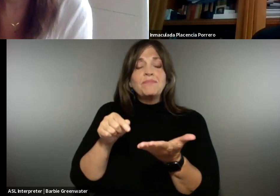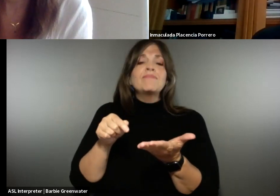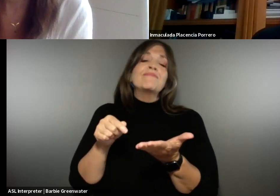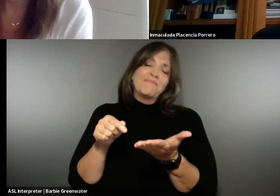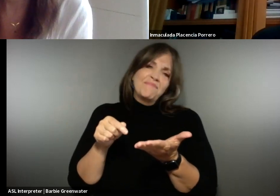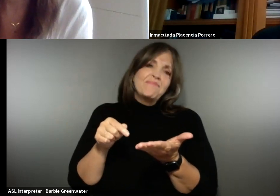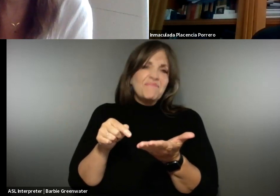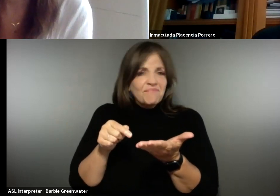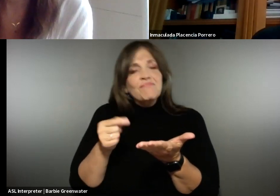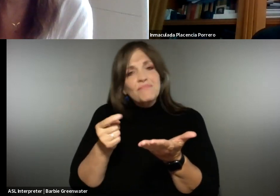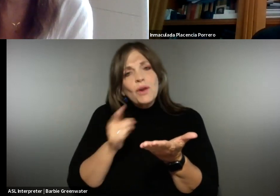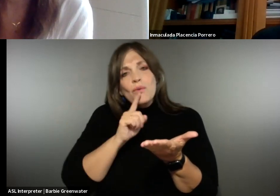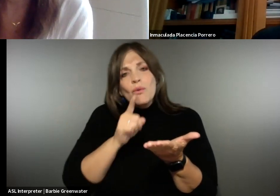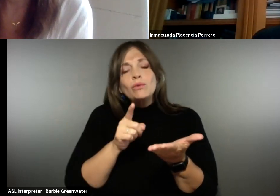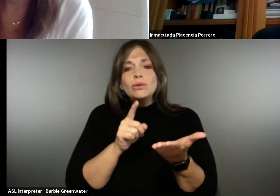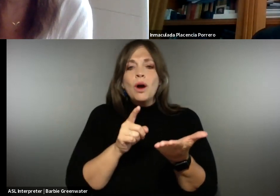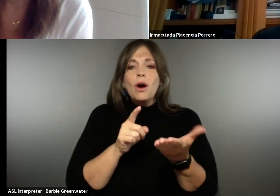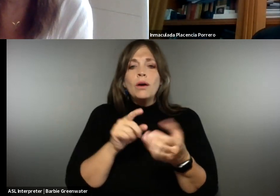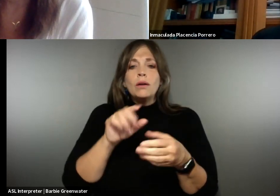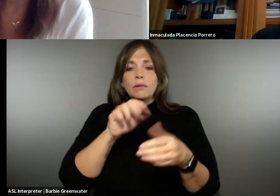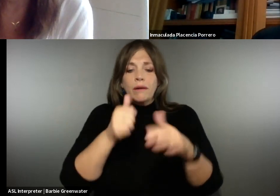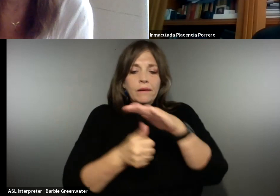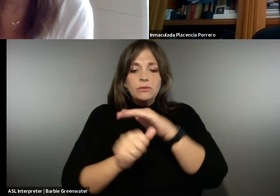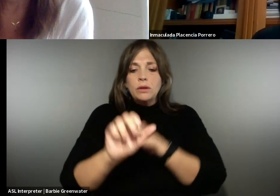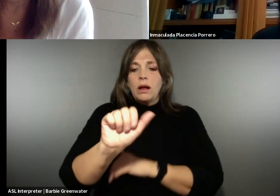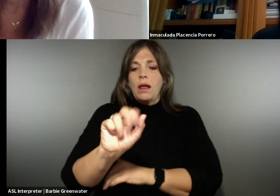specific requirements for services. Basically